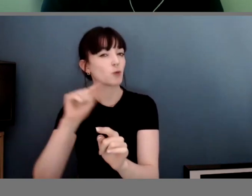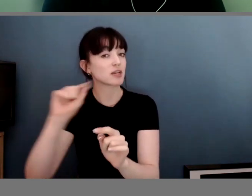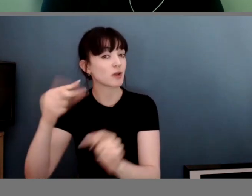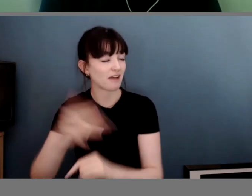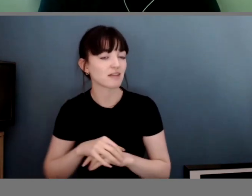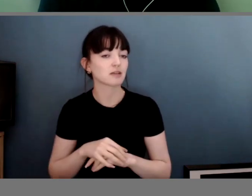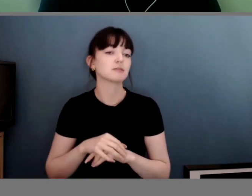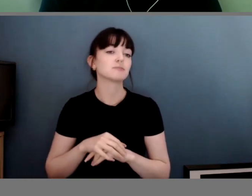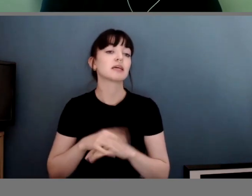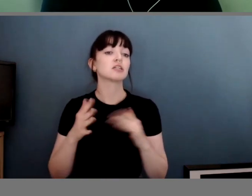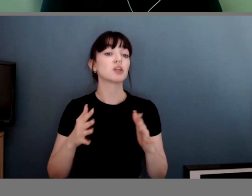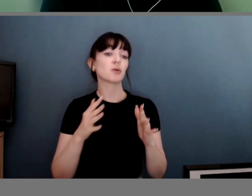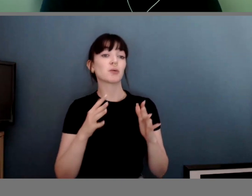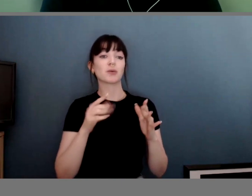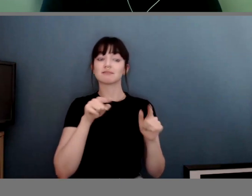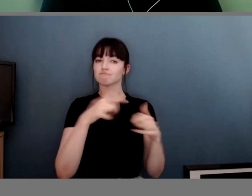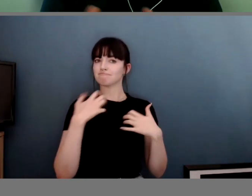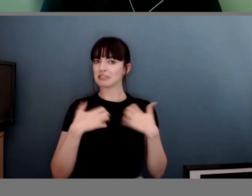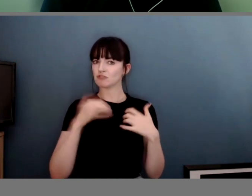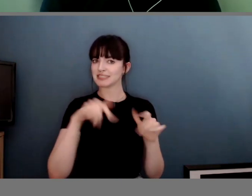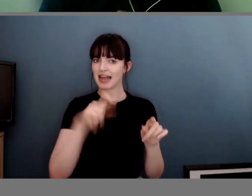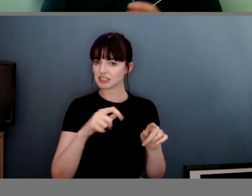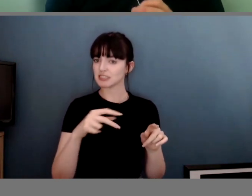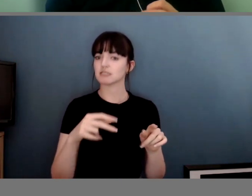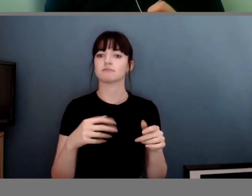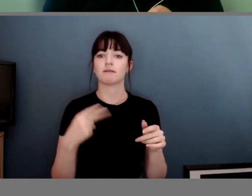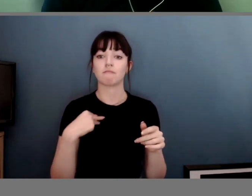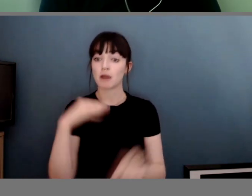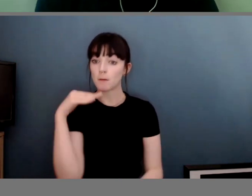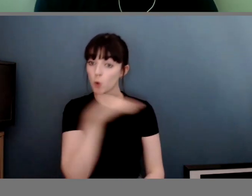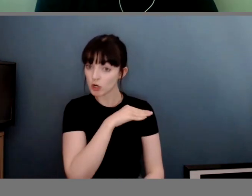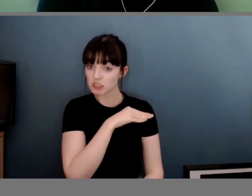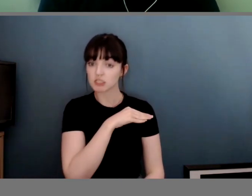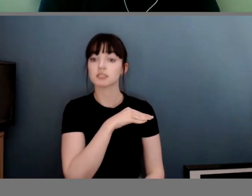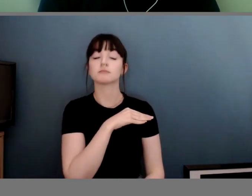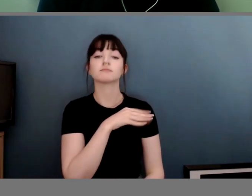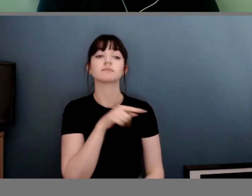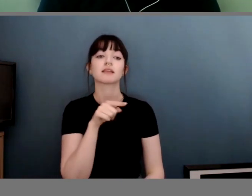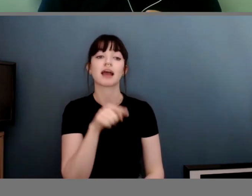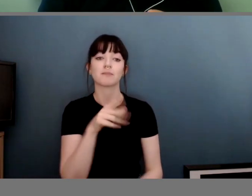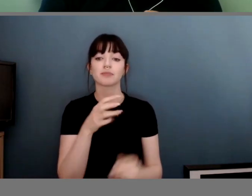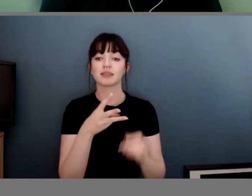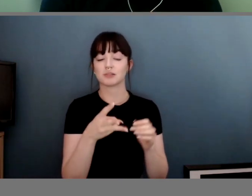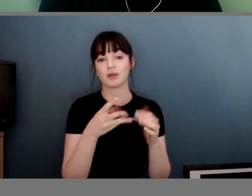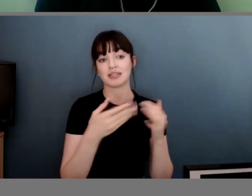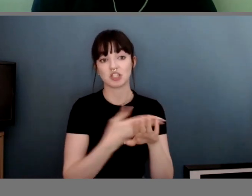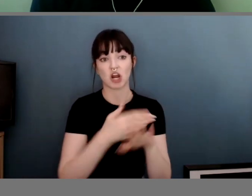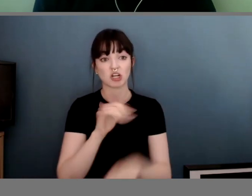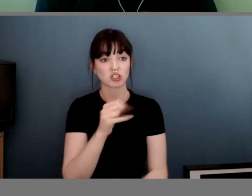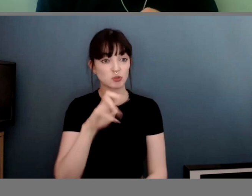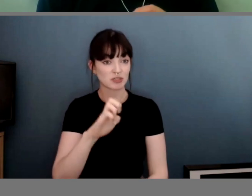very interesting, very important, coming into play in June 2025. At first look you would think it